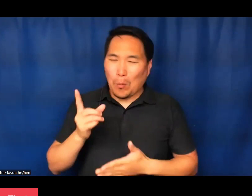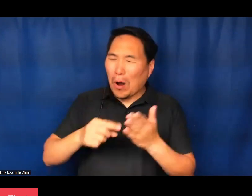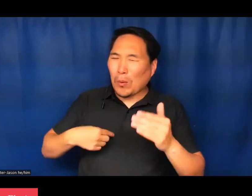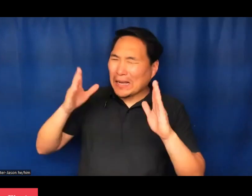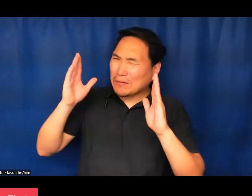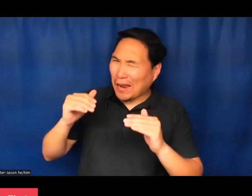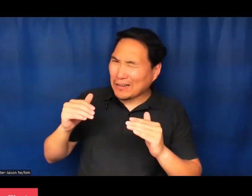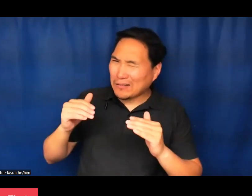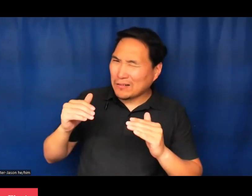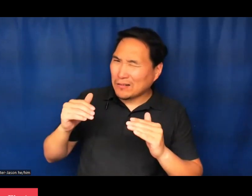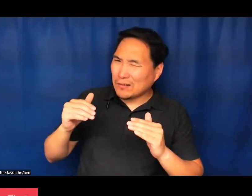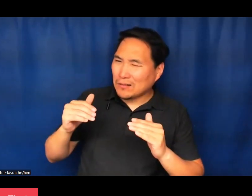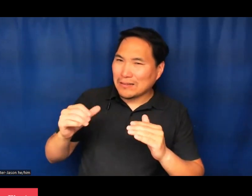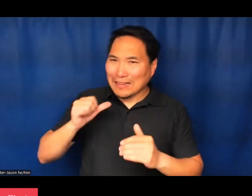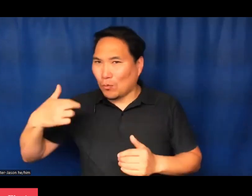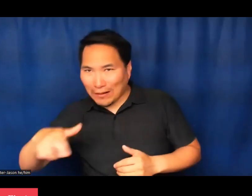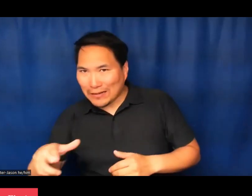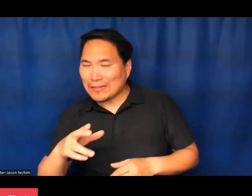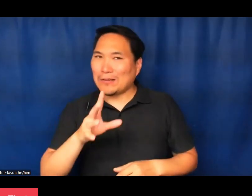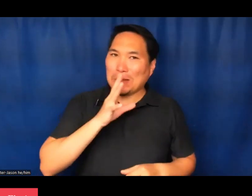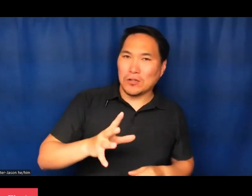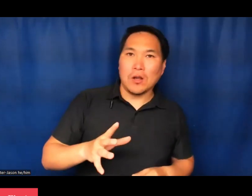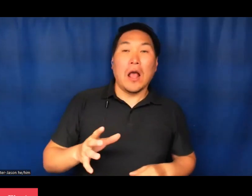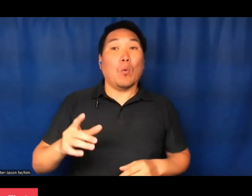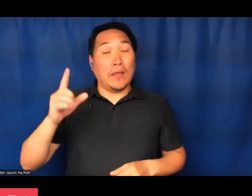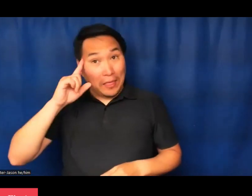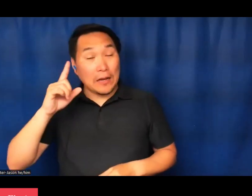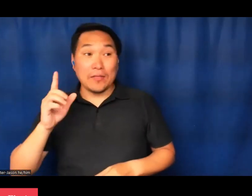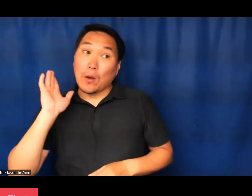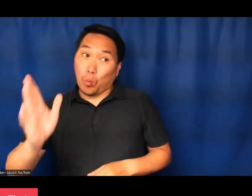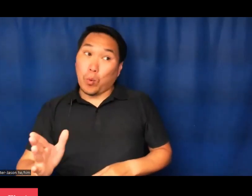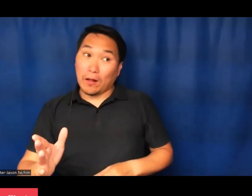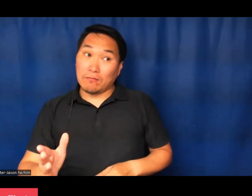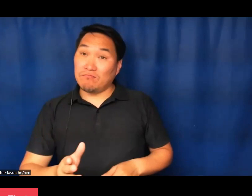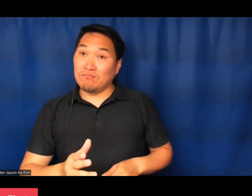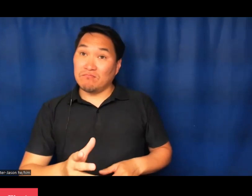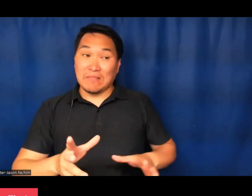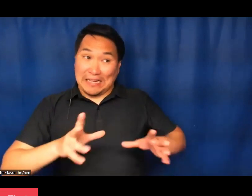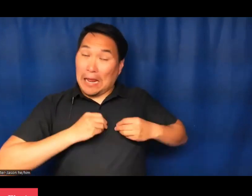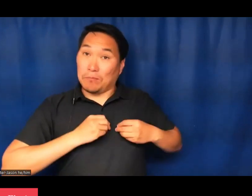that the Court will probably rule in favor of the plaintiffs in this case on free speech grounds.